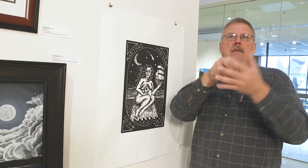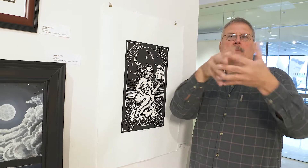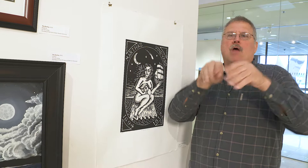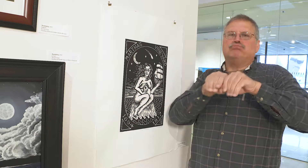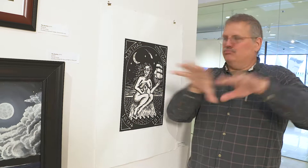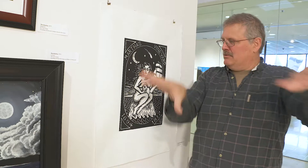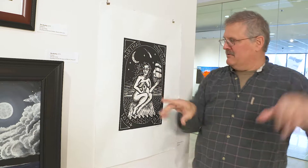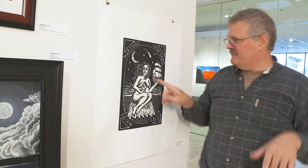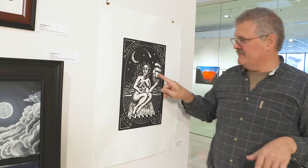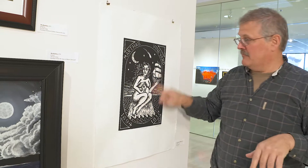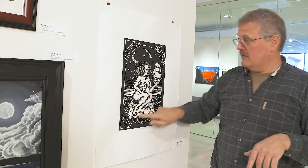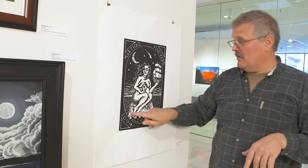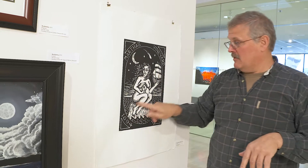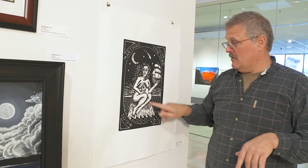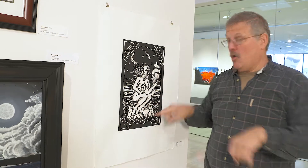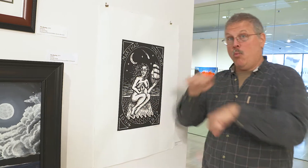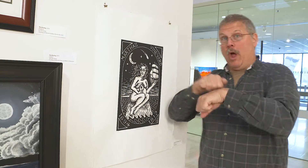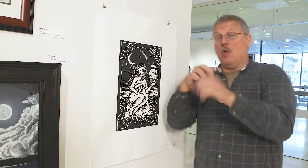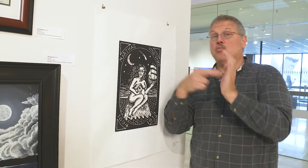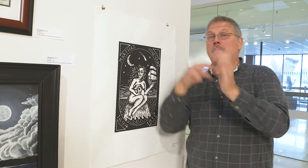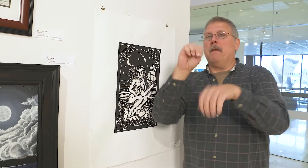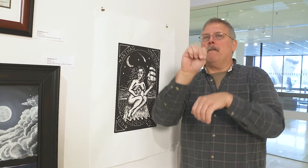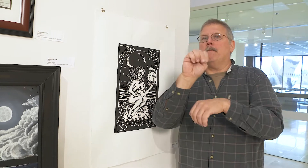ASL was born and spread throughout America.